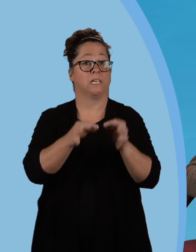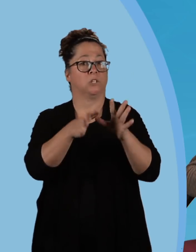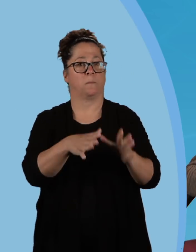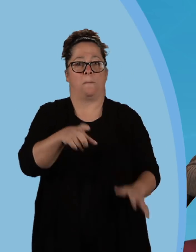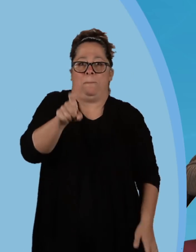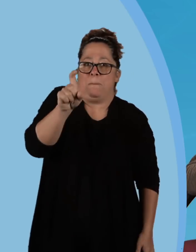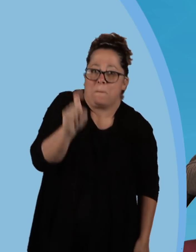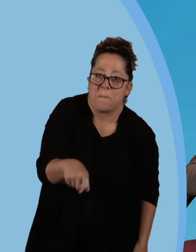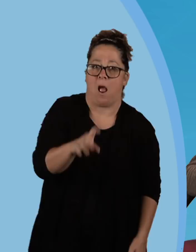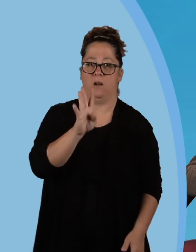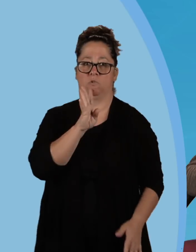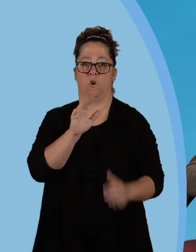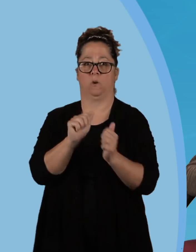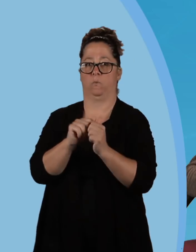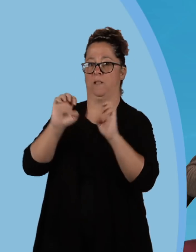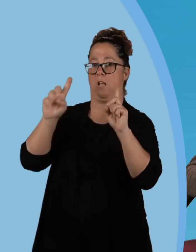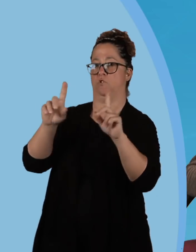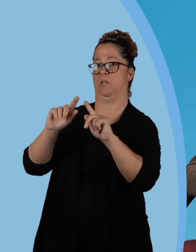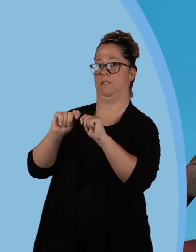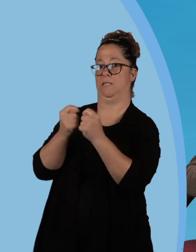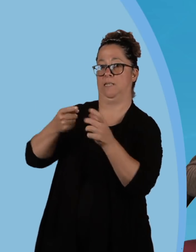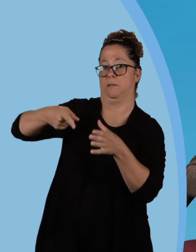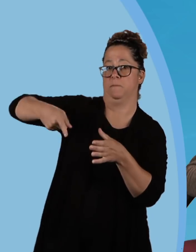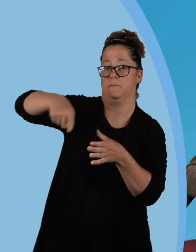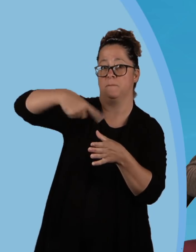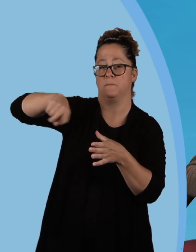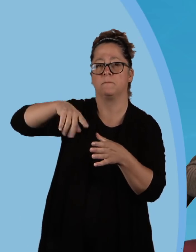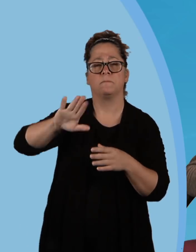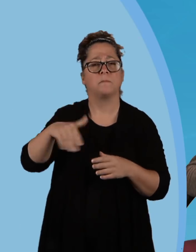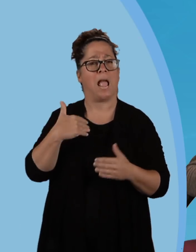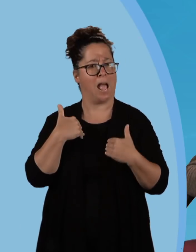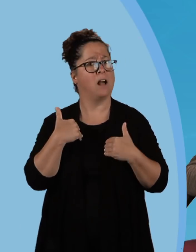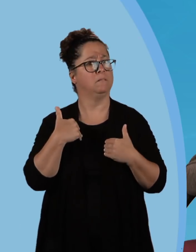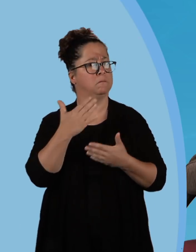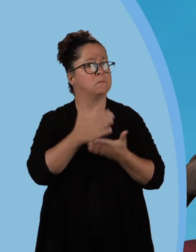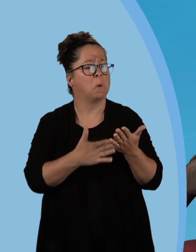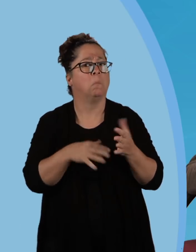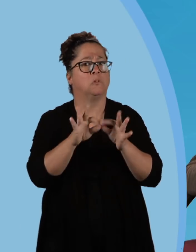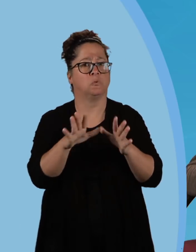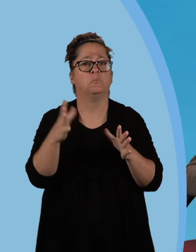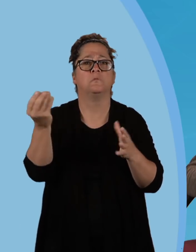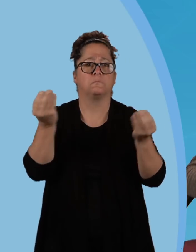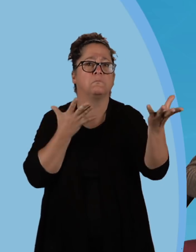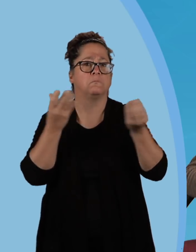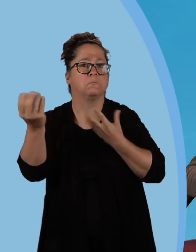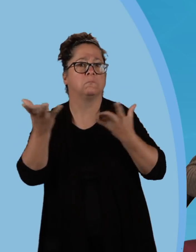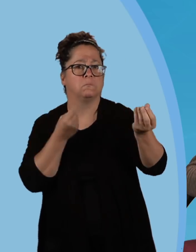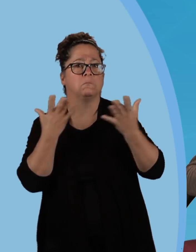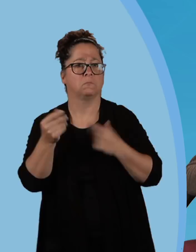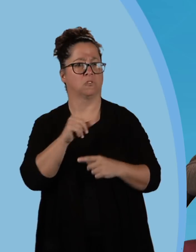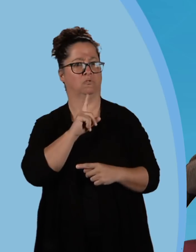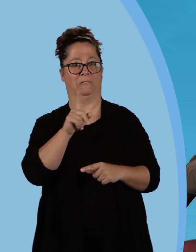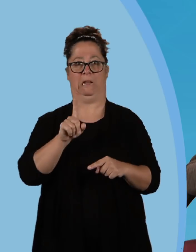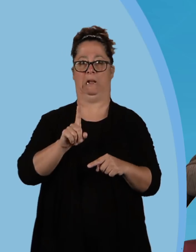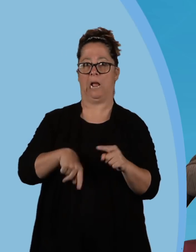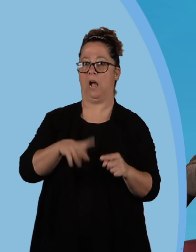because that interpreter must talk with the educational team. I've had some interpreters tell me that they really can't talk